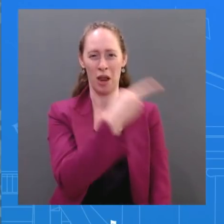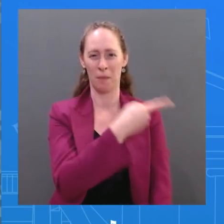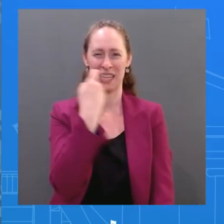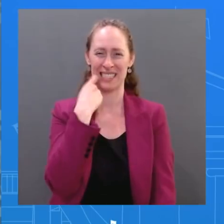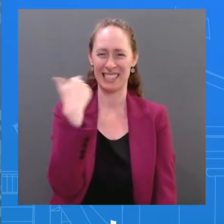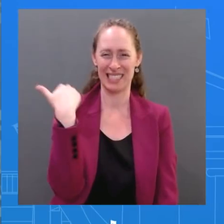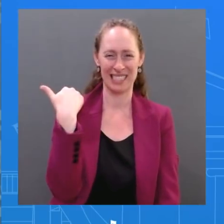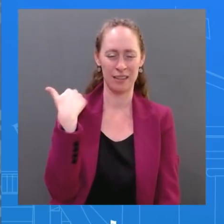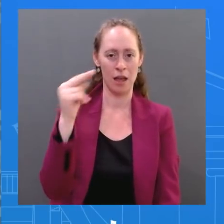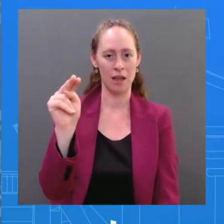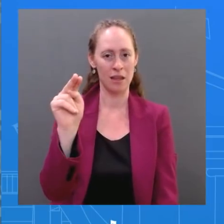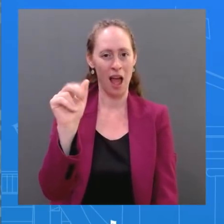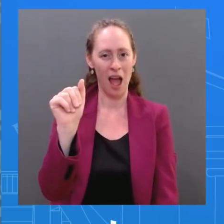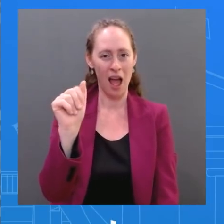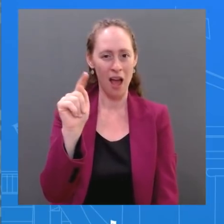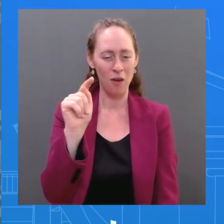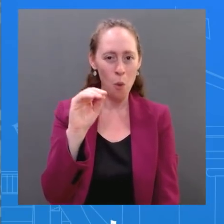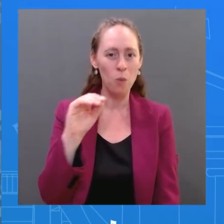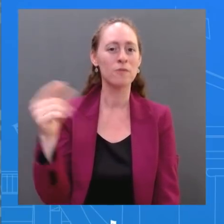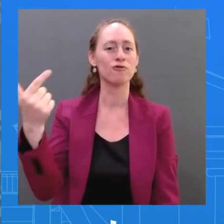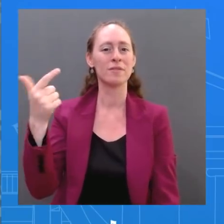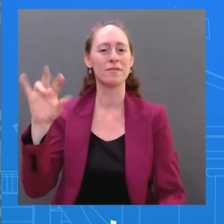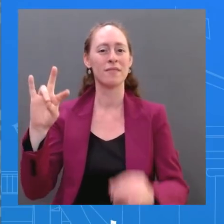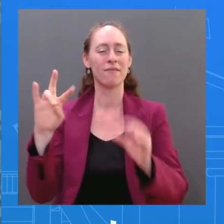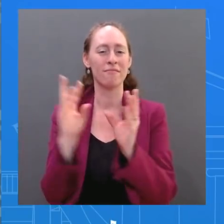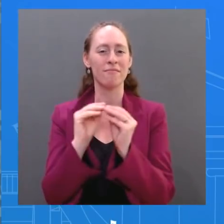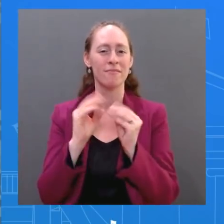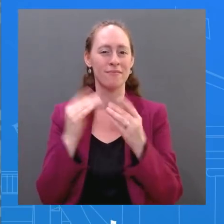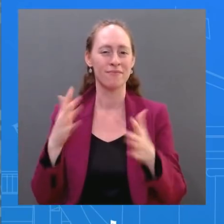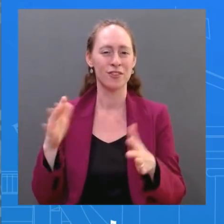They had a pretty friendly and close interaction.